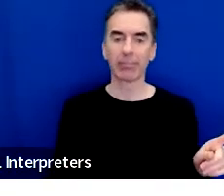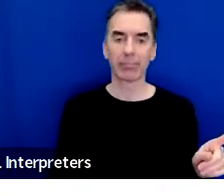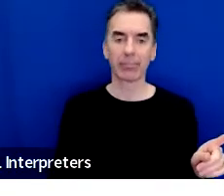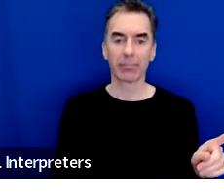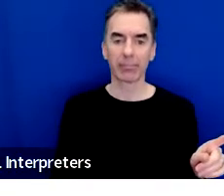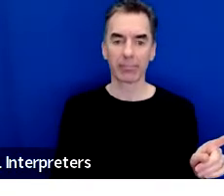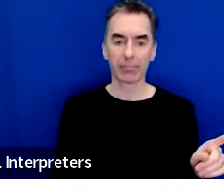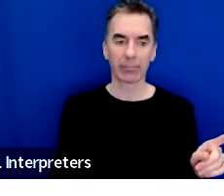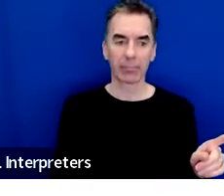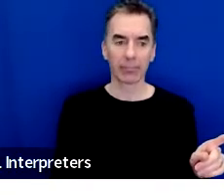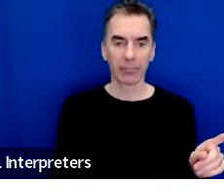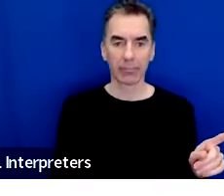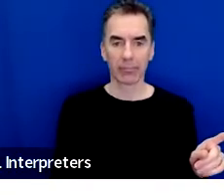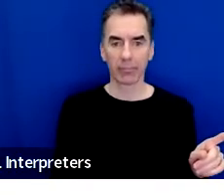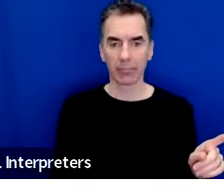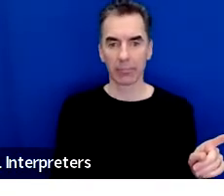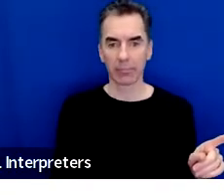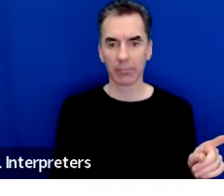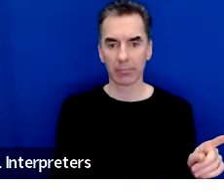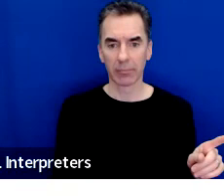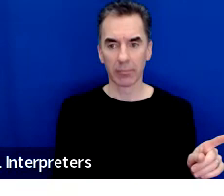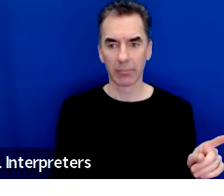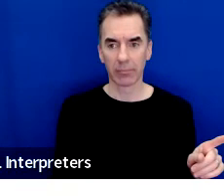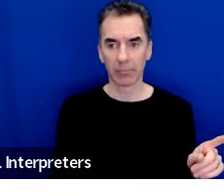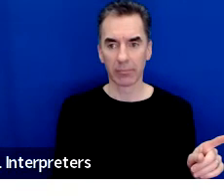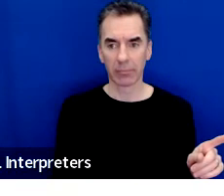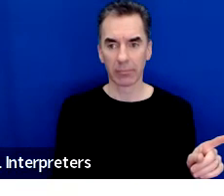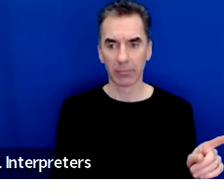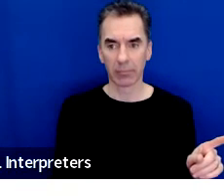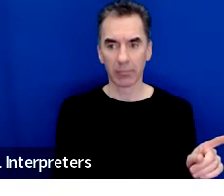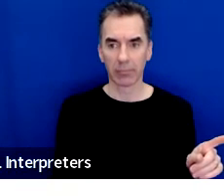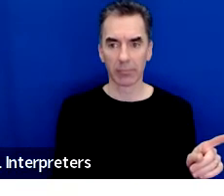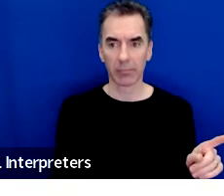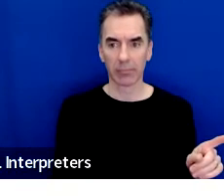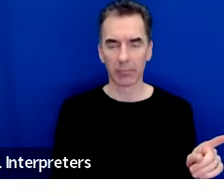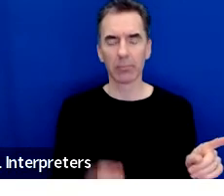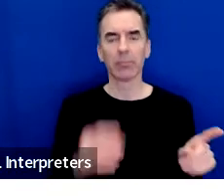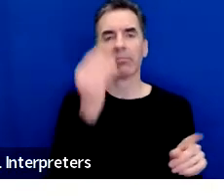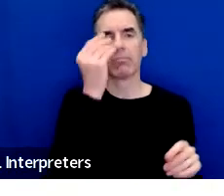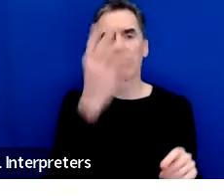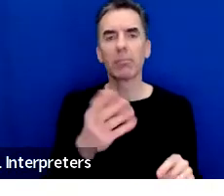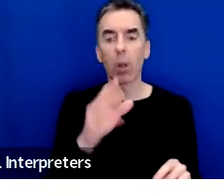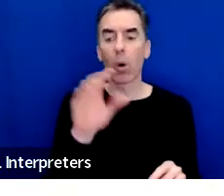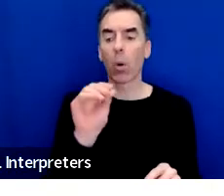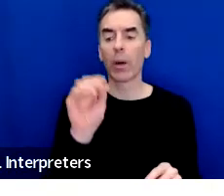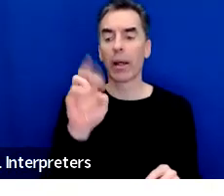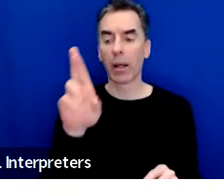I mentioned that there are no introductory. Oh, we are textbooks for linguistics